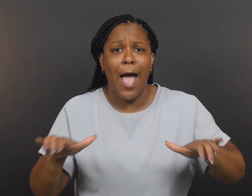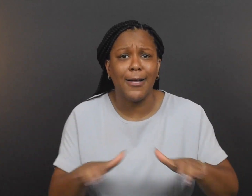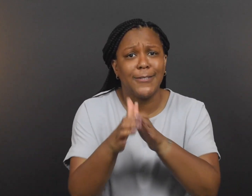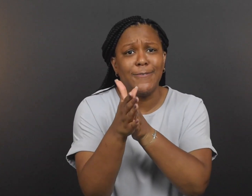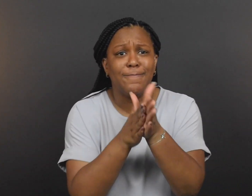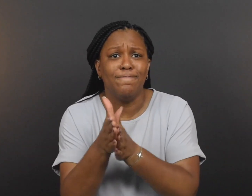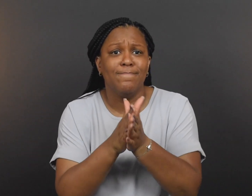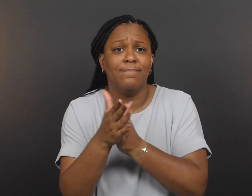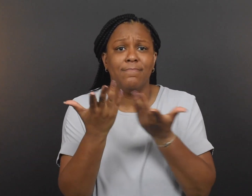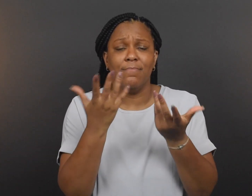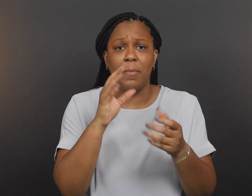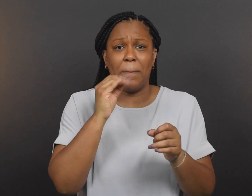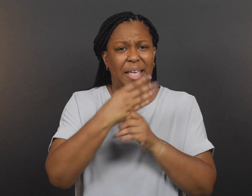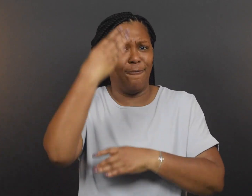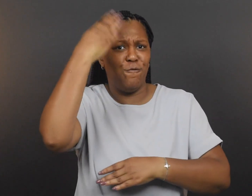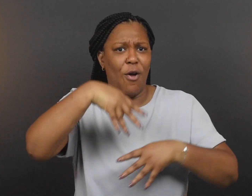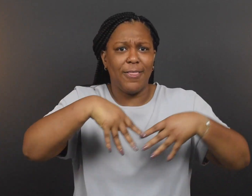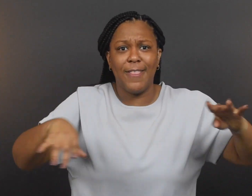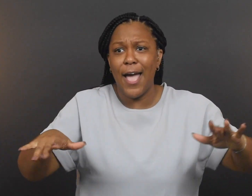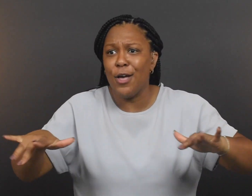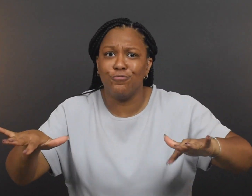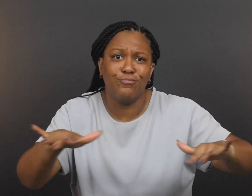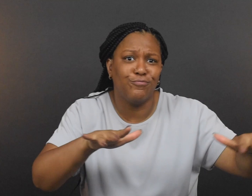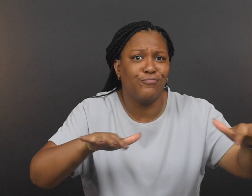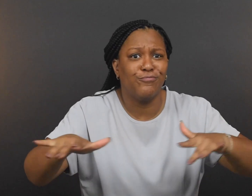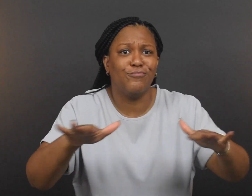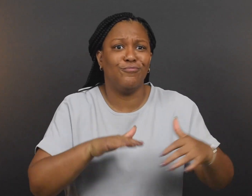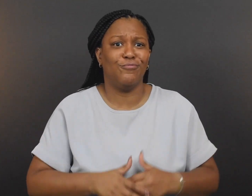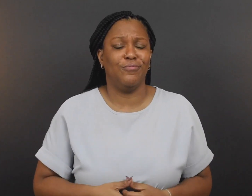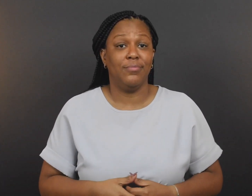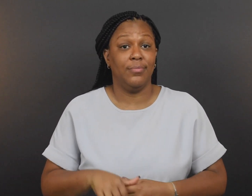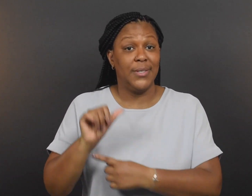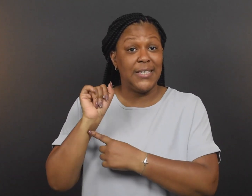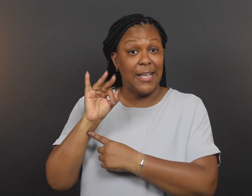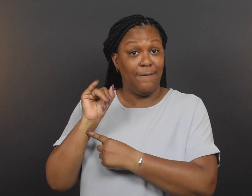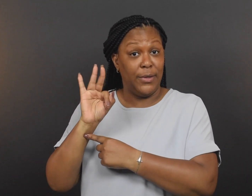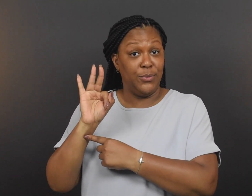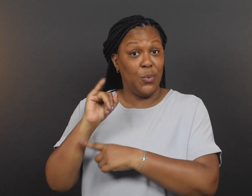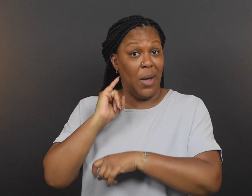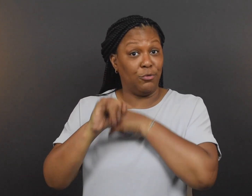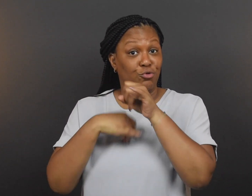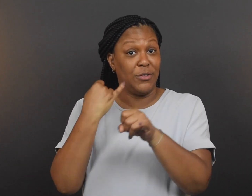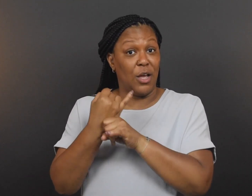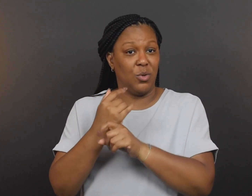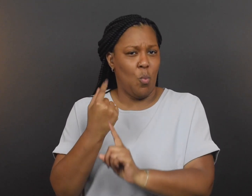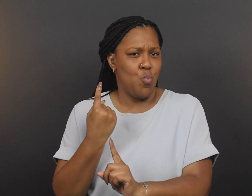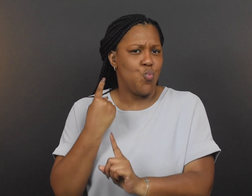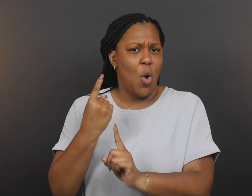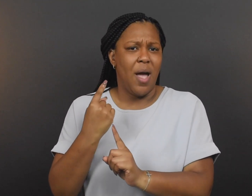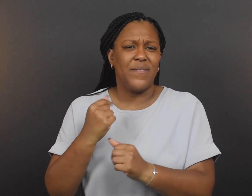be more on the front lines,” she says. San Francisco International was one of